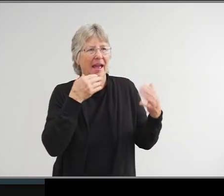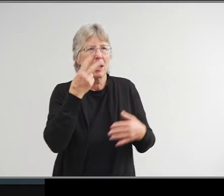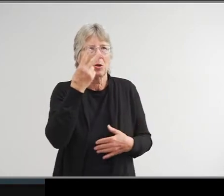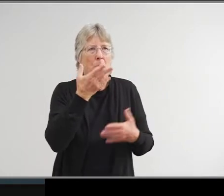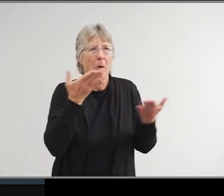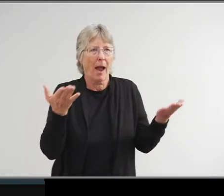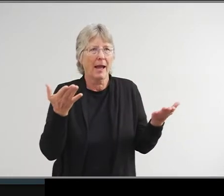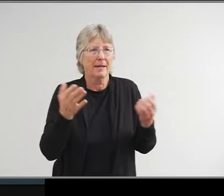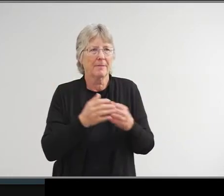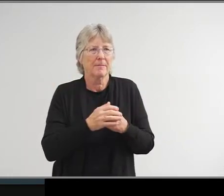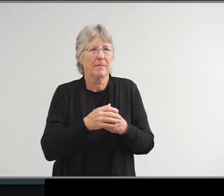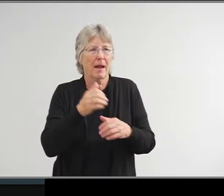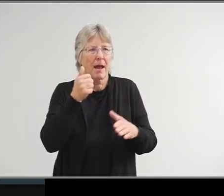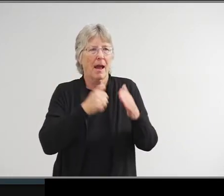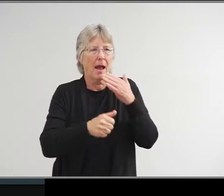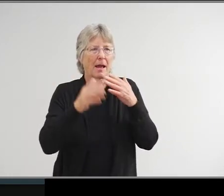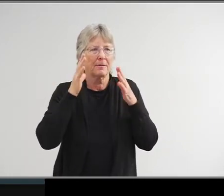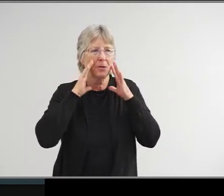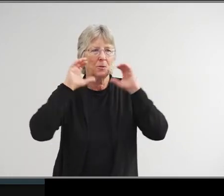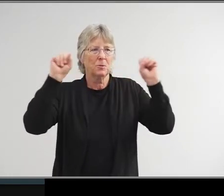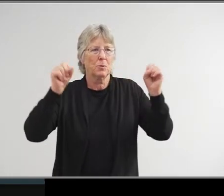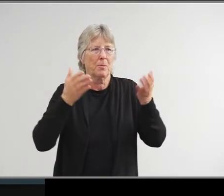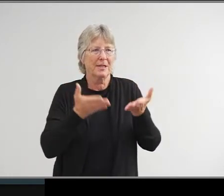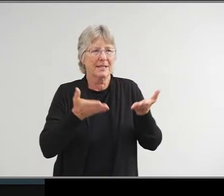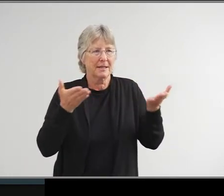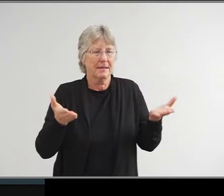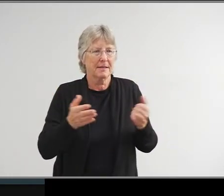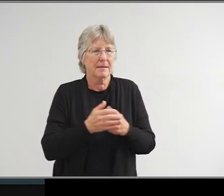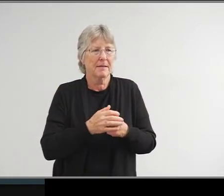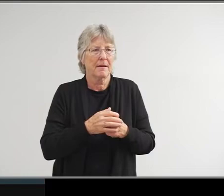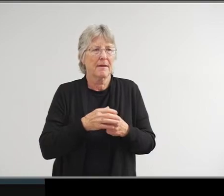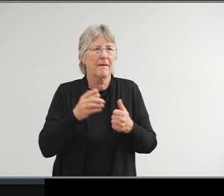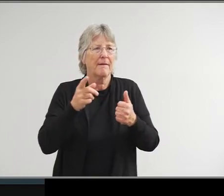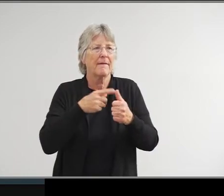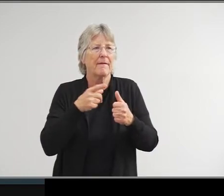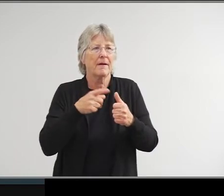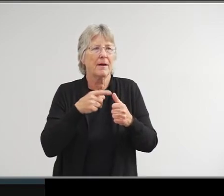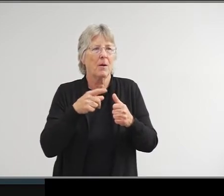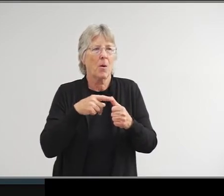that fall under superintendent's items. The first is the quarterly report